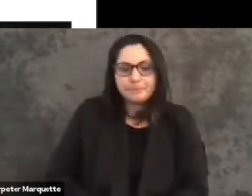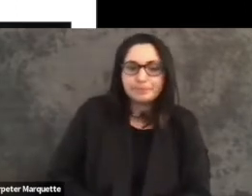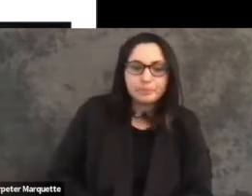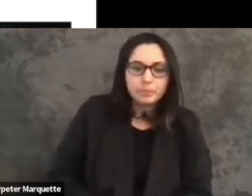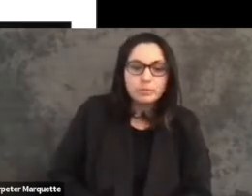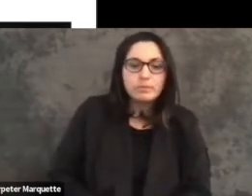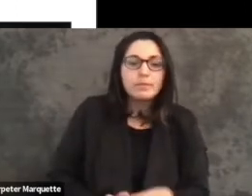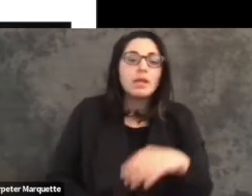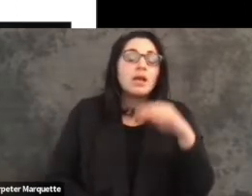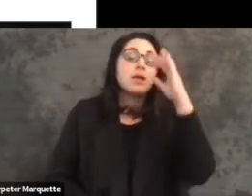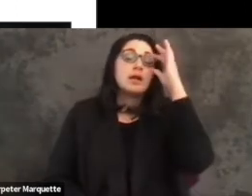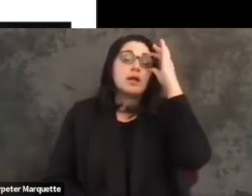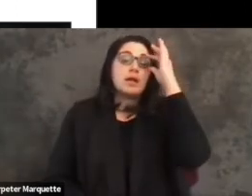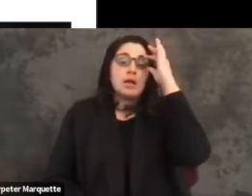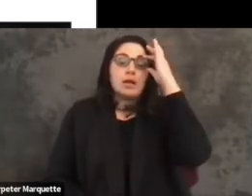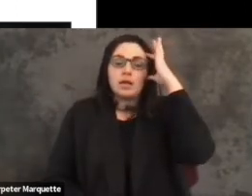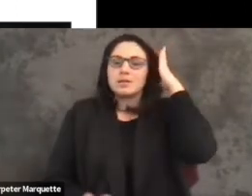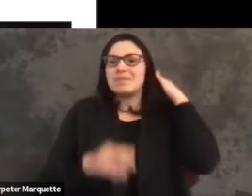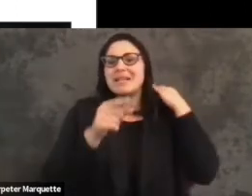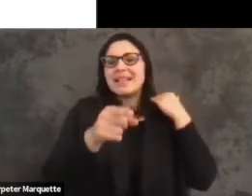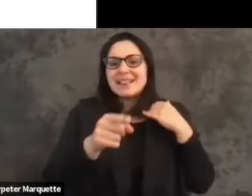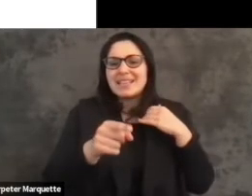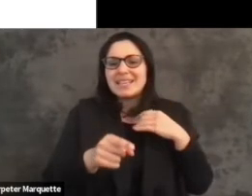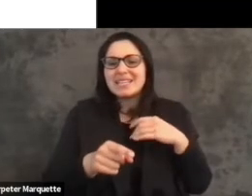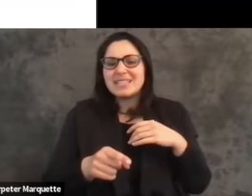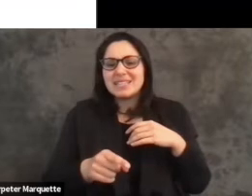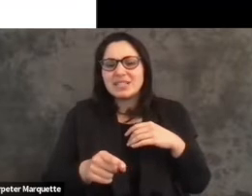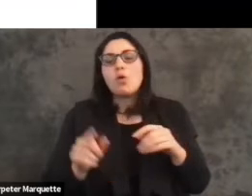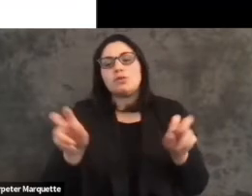that are specifically focused on trying to understand this issue. And so I'll talk a